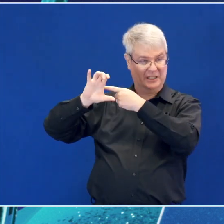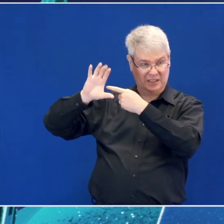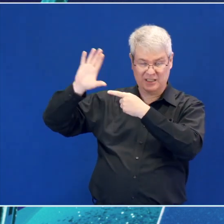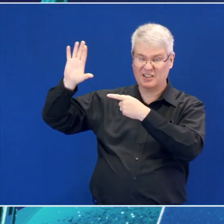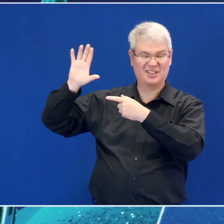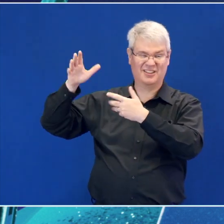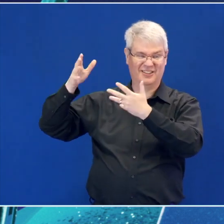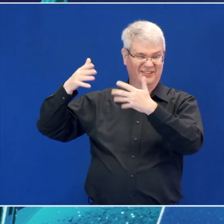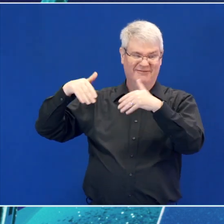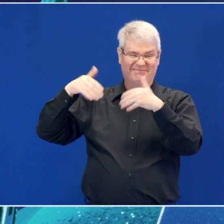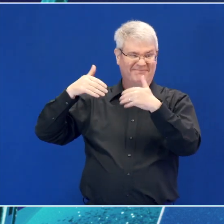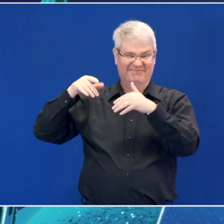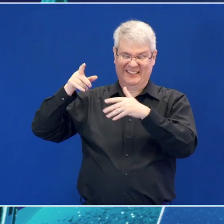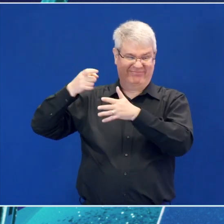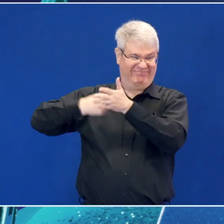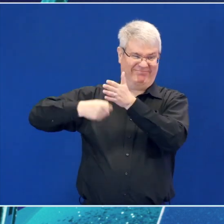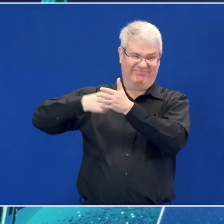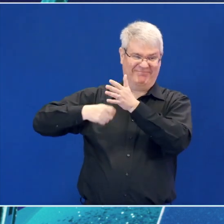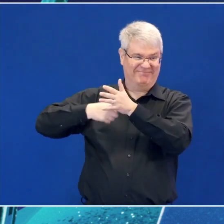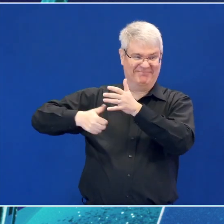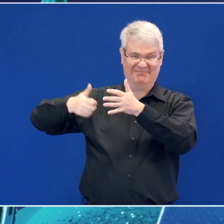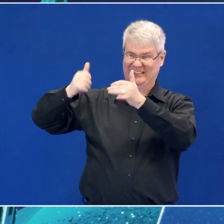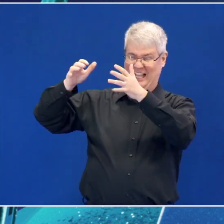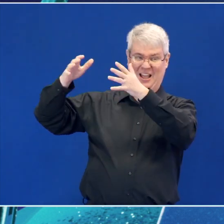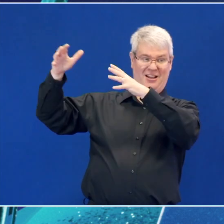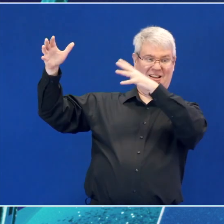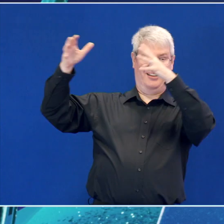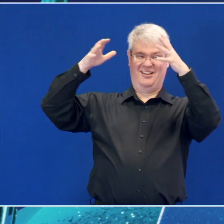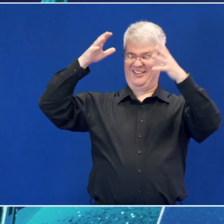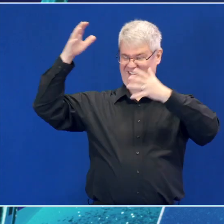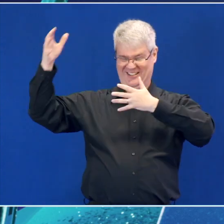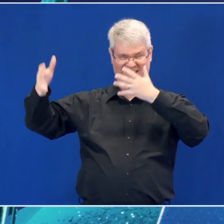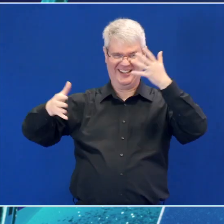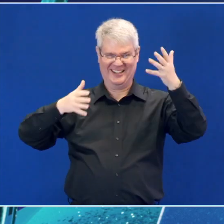to take this combination of sort of more deterministic things